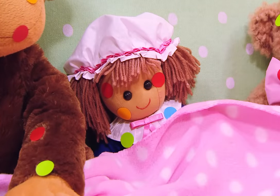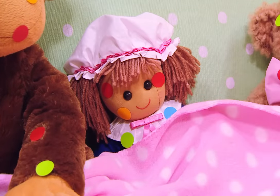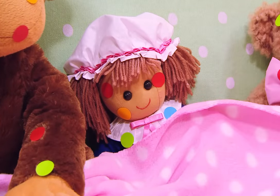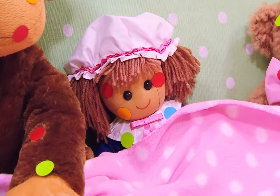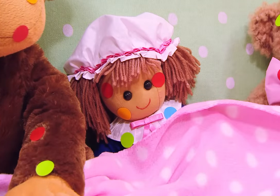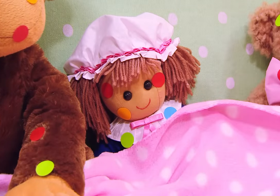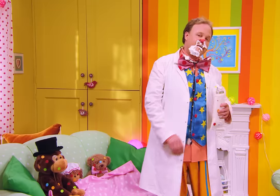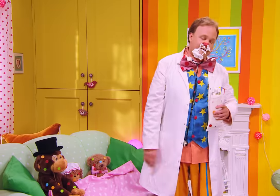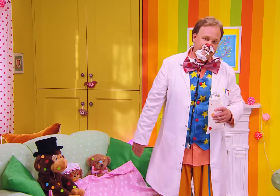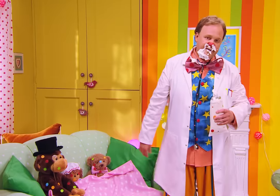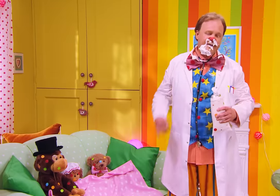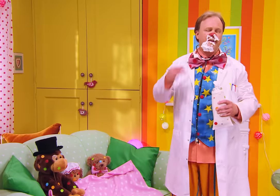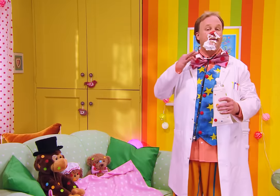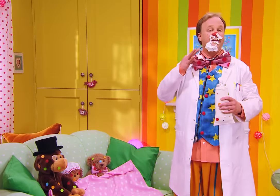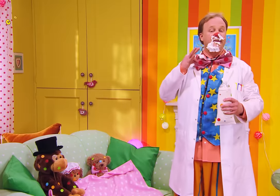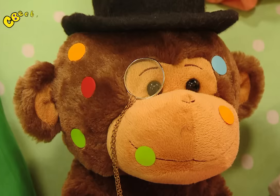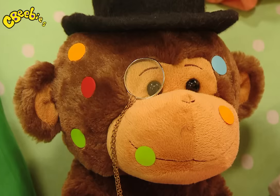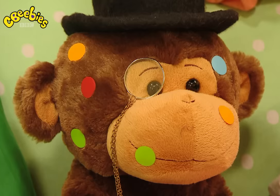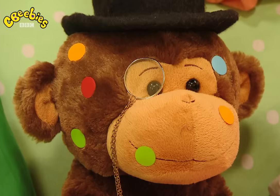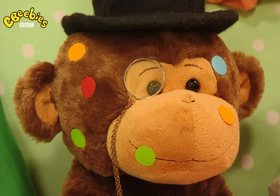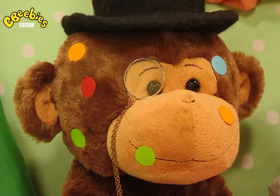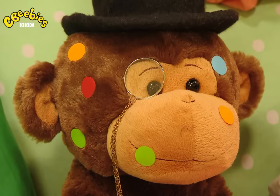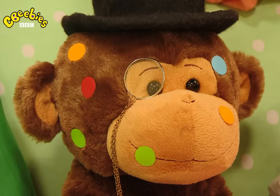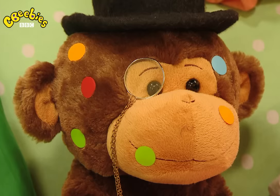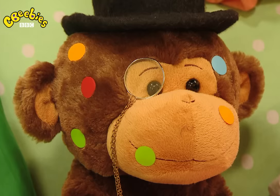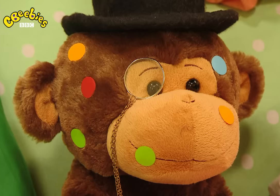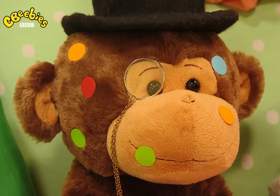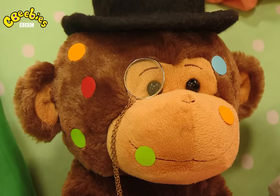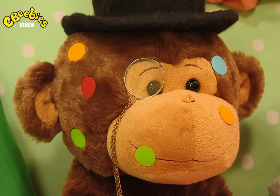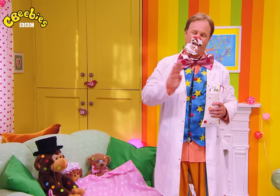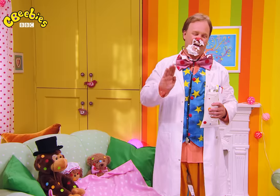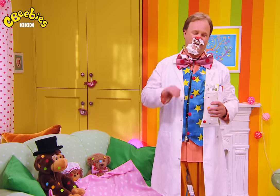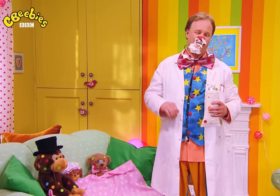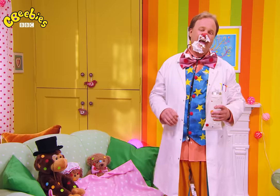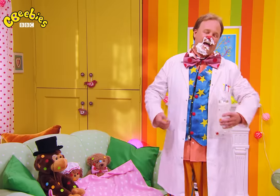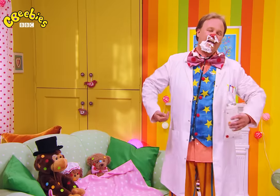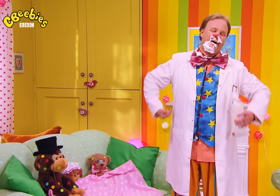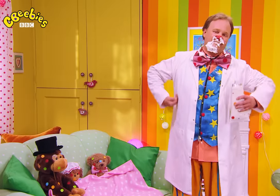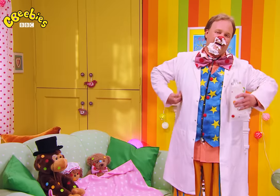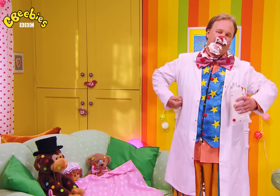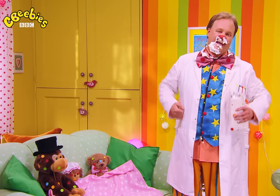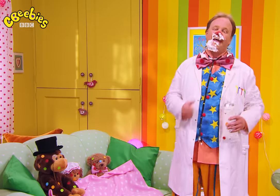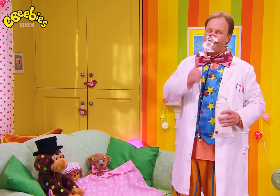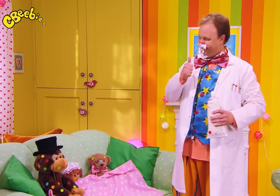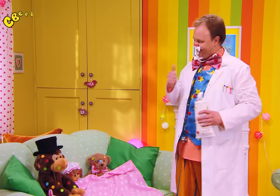now lord monkey does it look very well either dr tumble oh no lord monkey is just